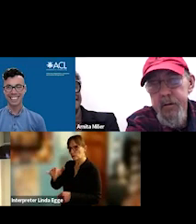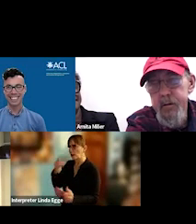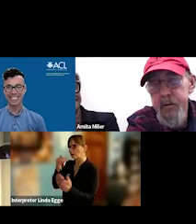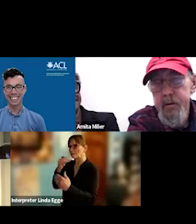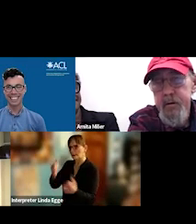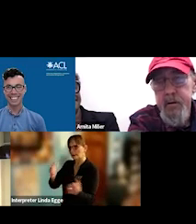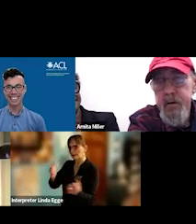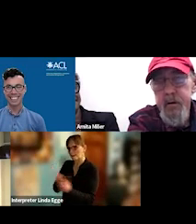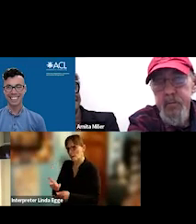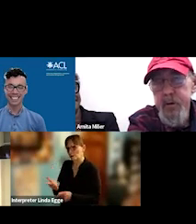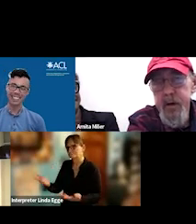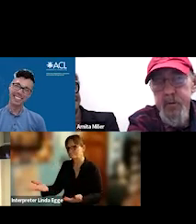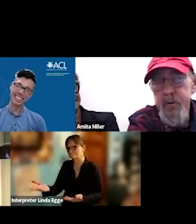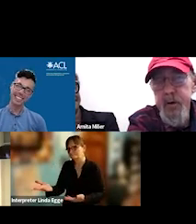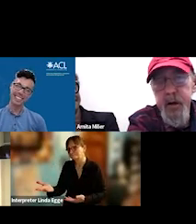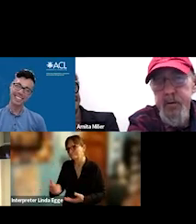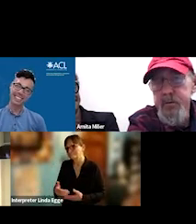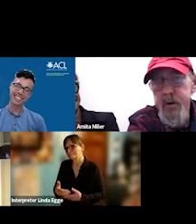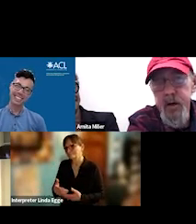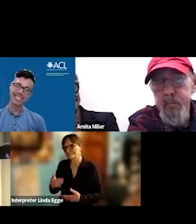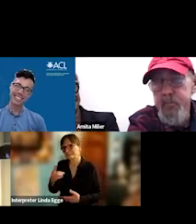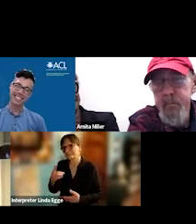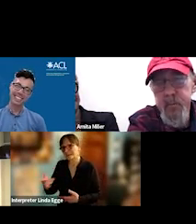And you guys are doing an excellent job.